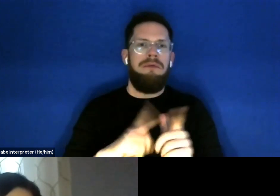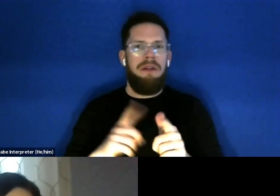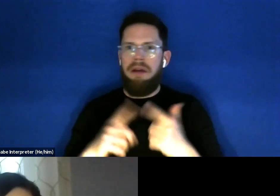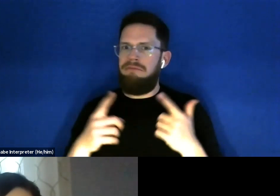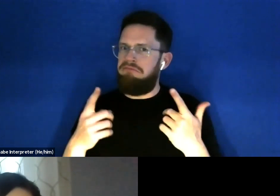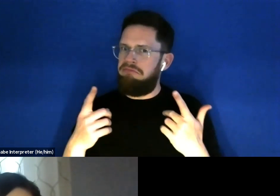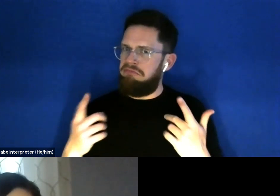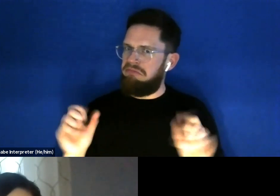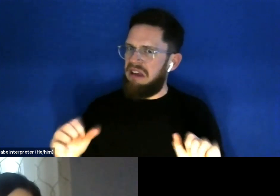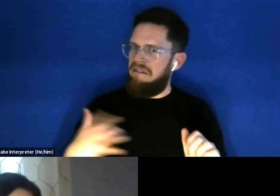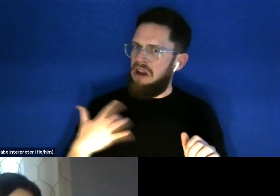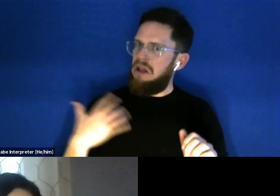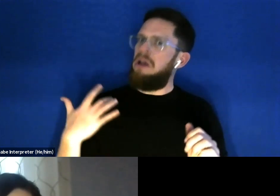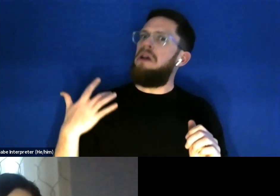Ethan Dolleman: The sprint from the end of April break to the end of the year.